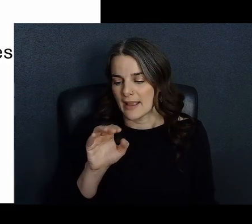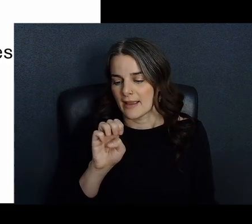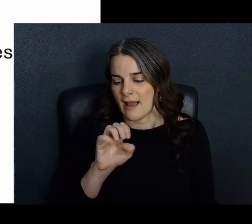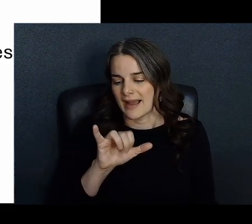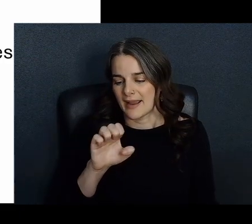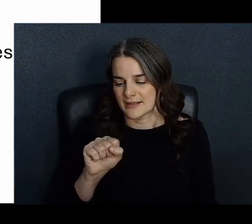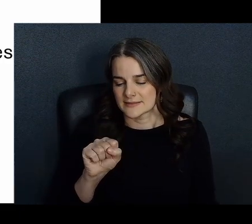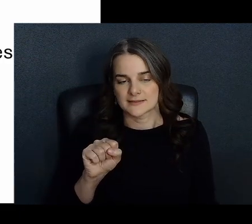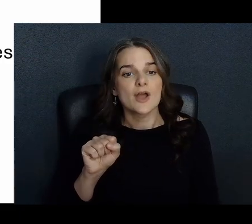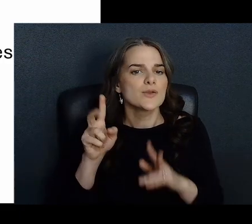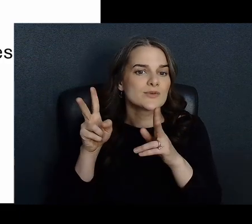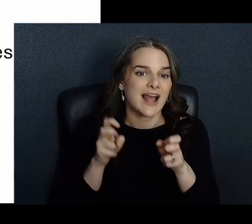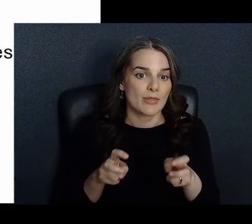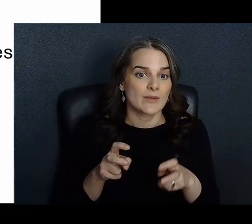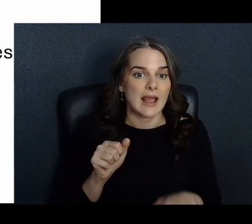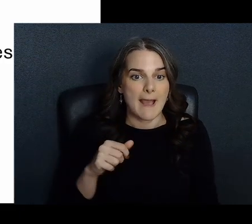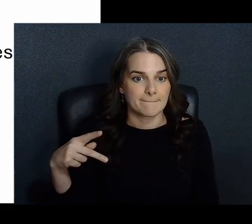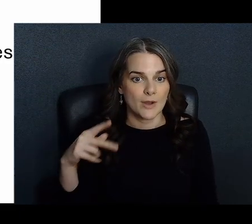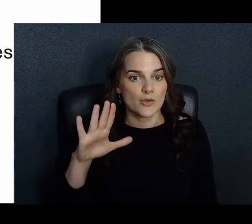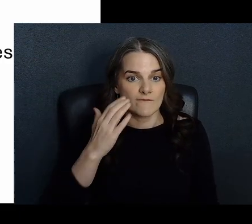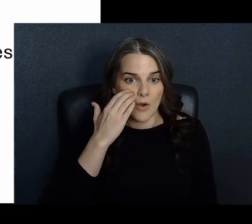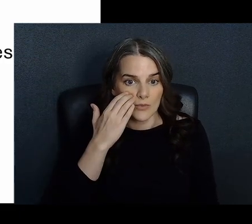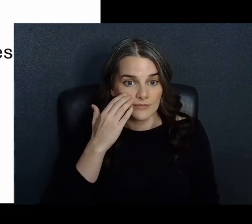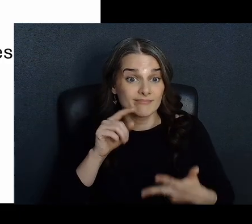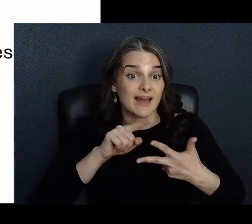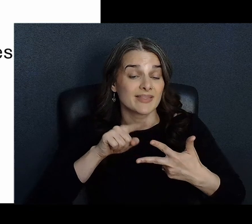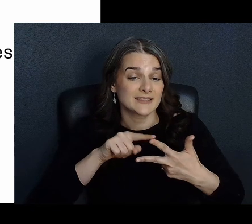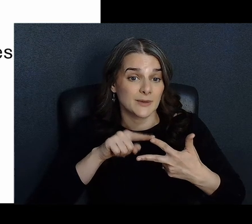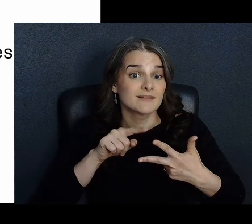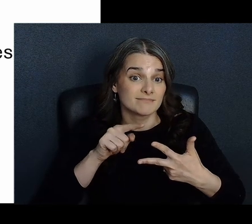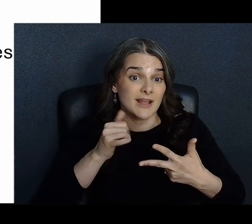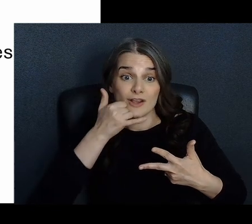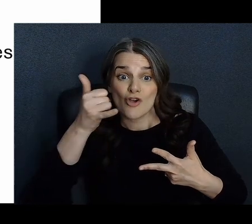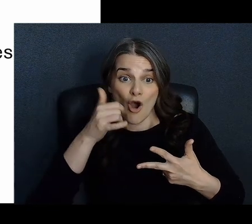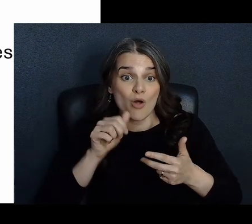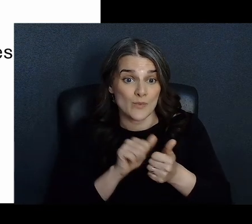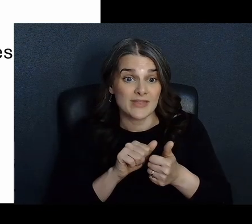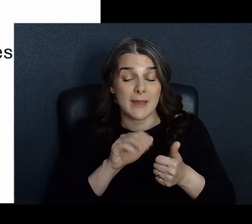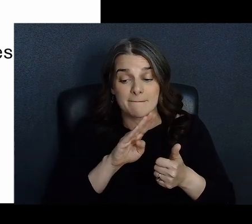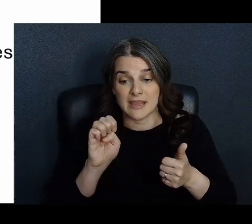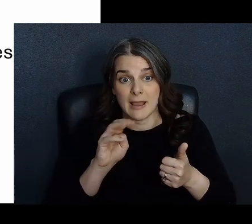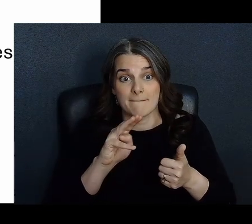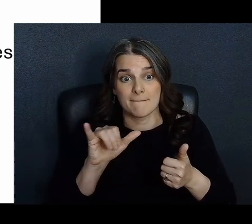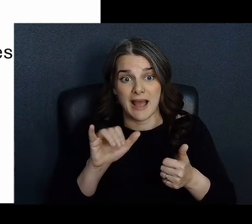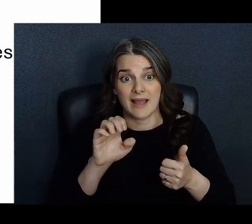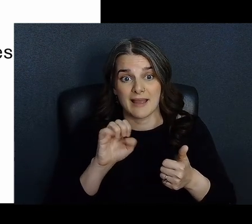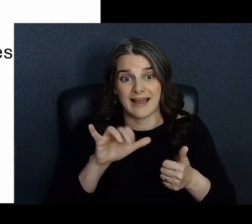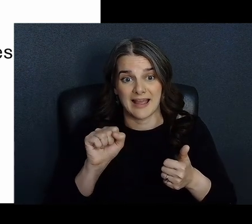But this can also call using Be My Eyes, using your smartphone, and the camera here.